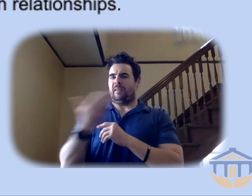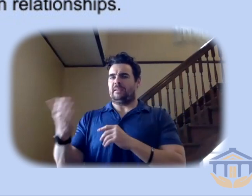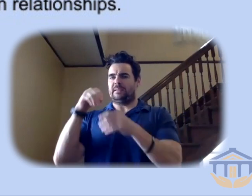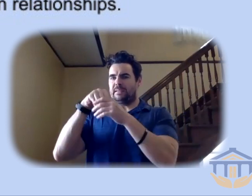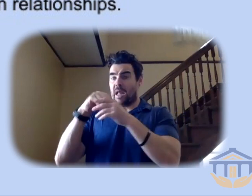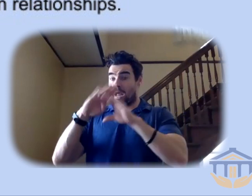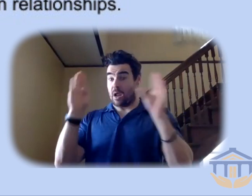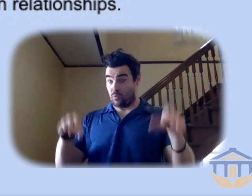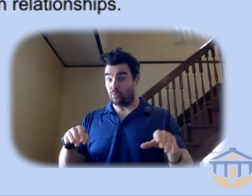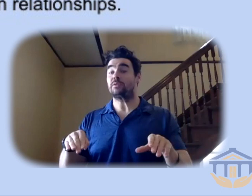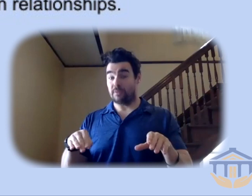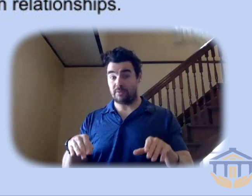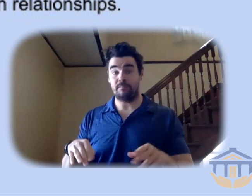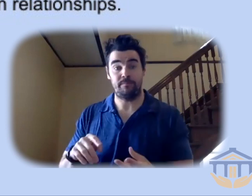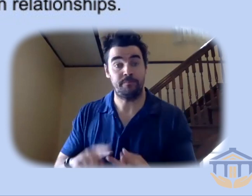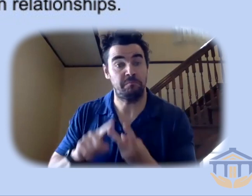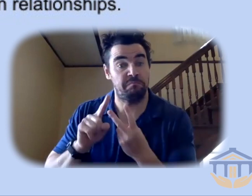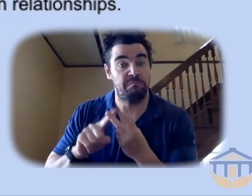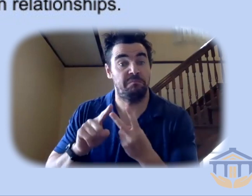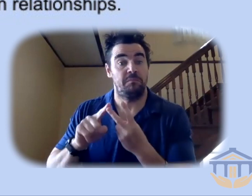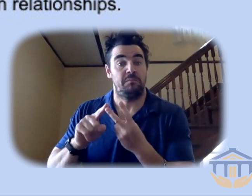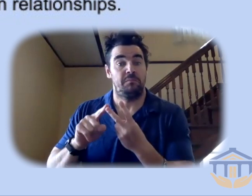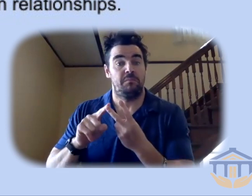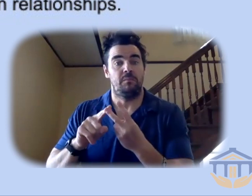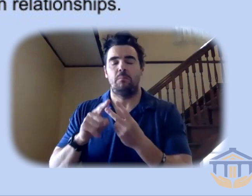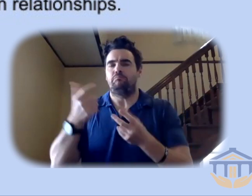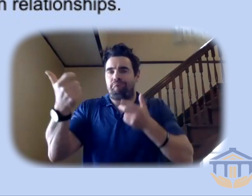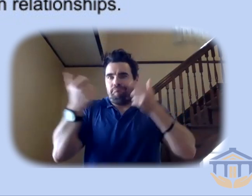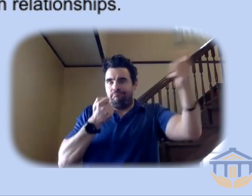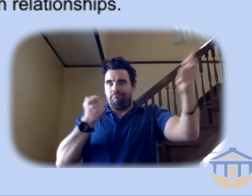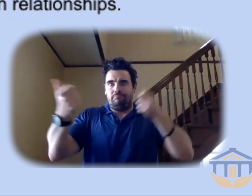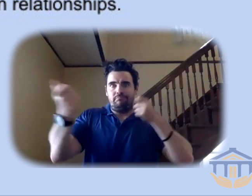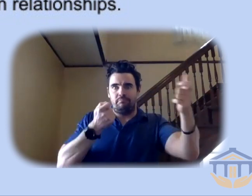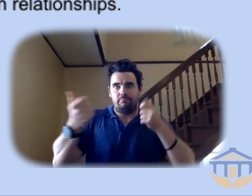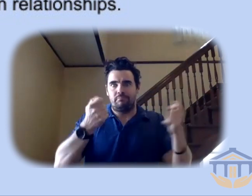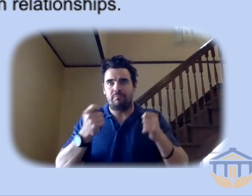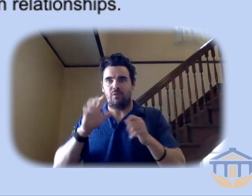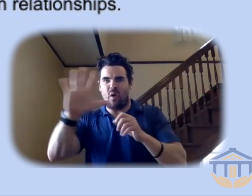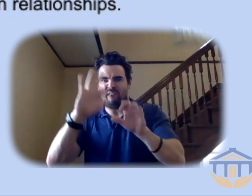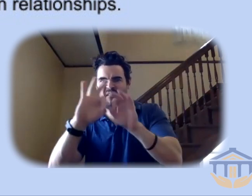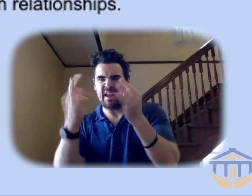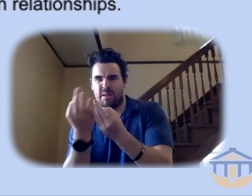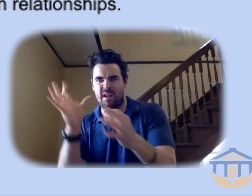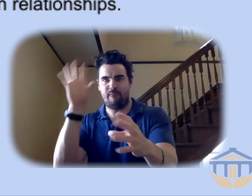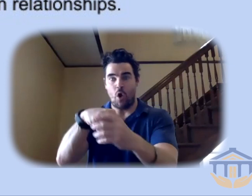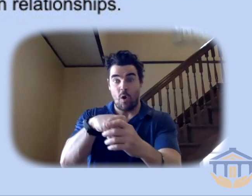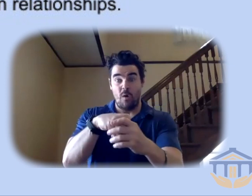There's things around your house that you can use. You can also get other members of the family involved.